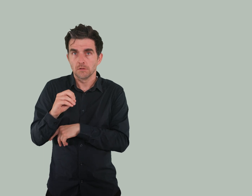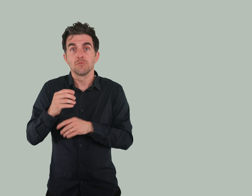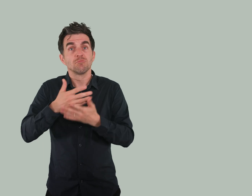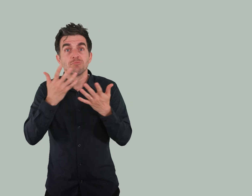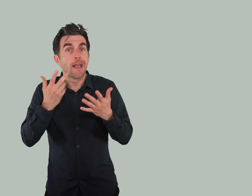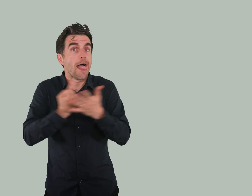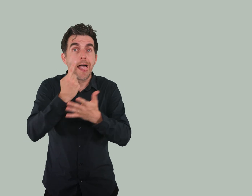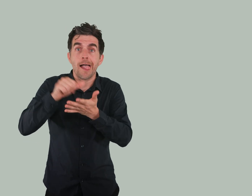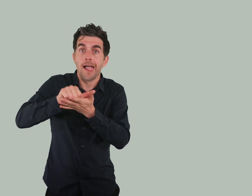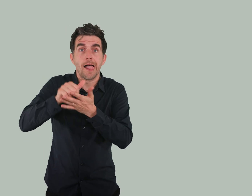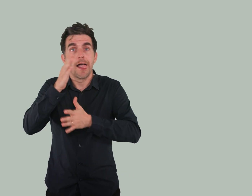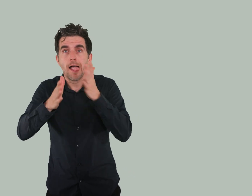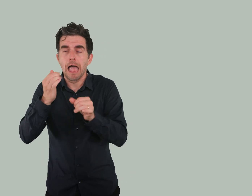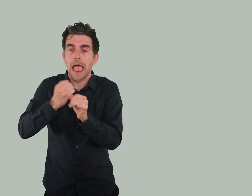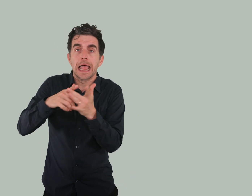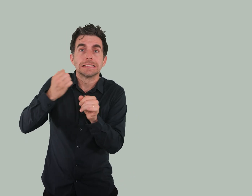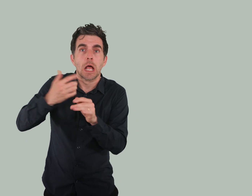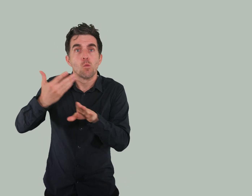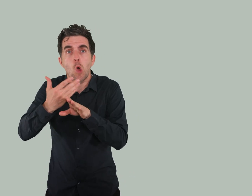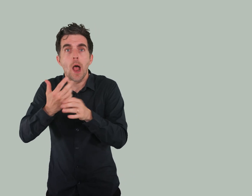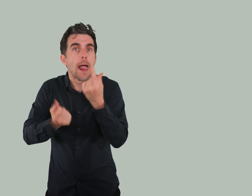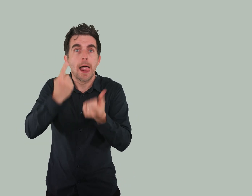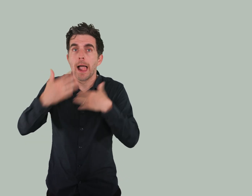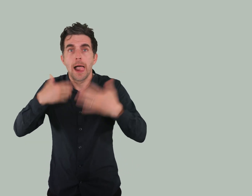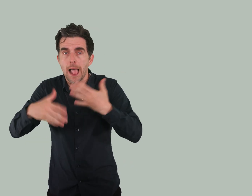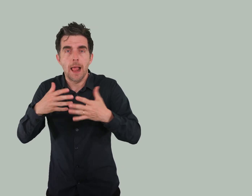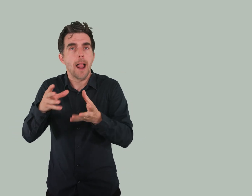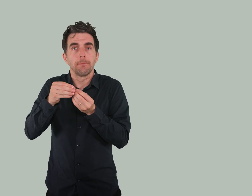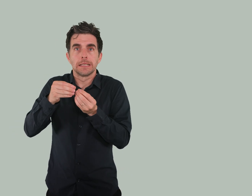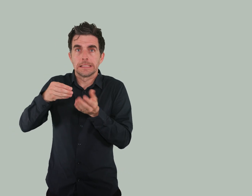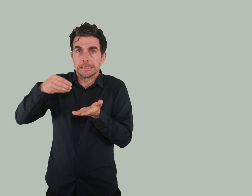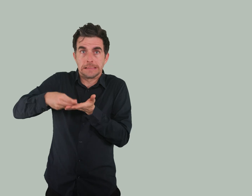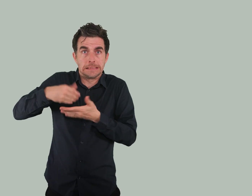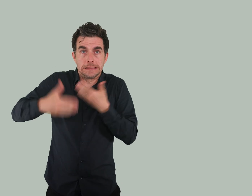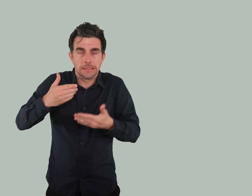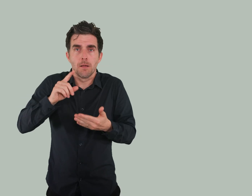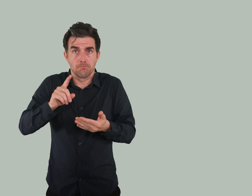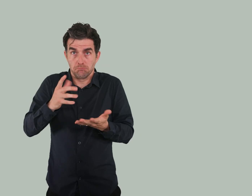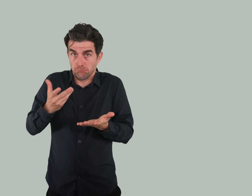Platform and gig work has not made up the difference.